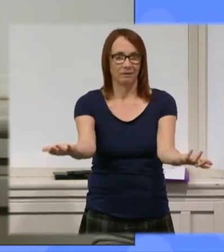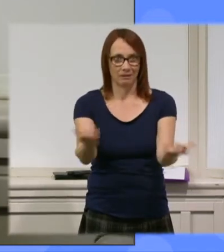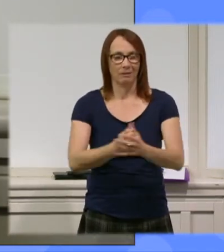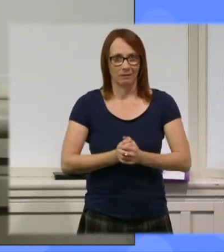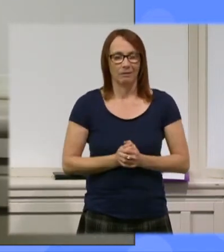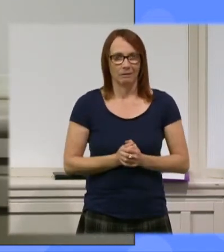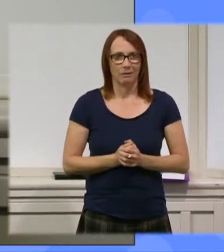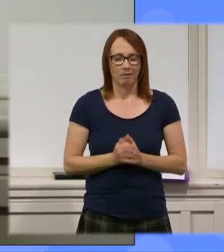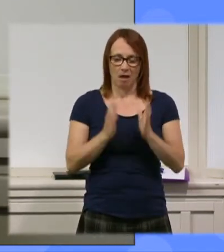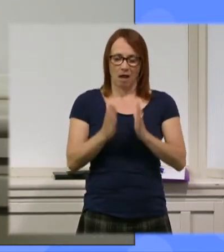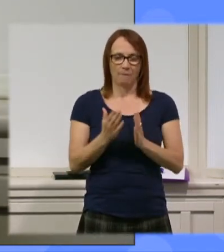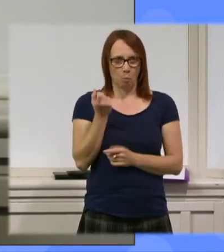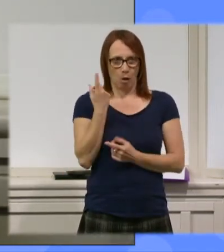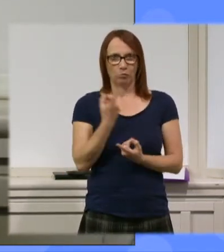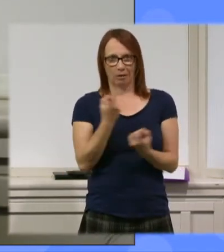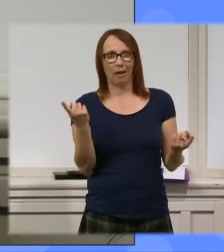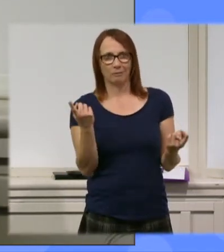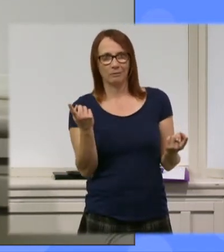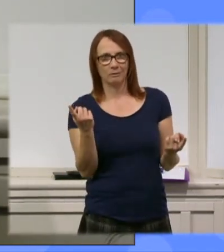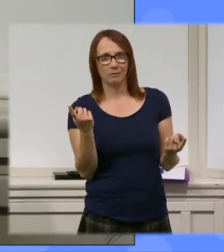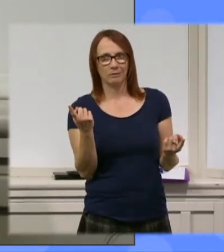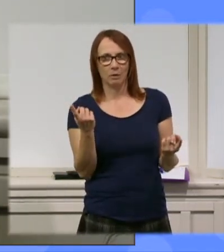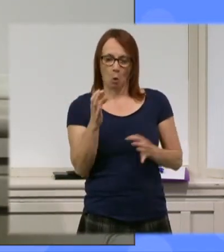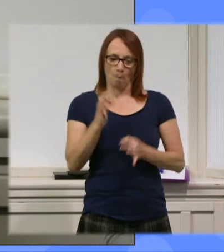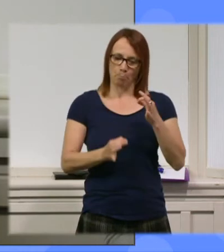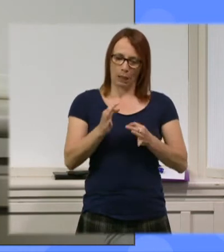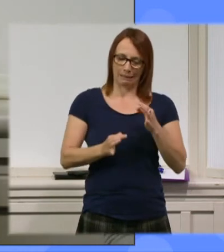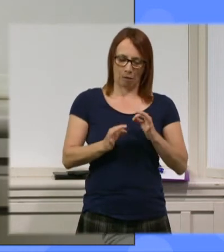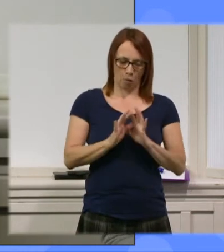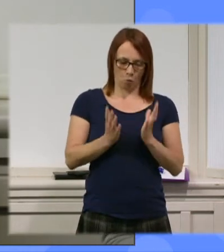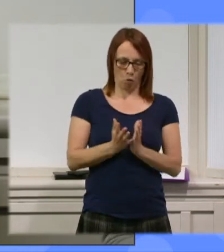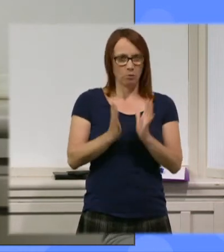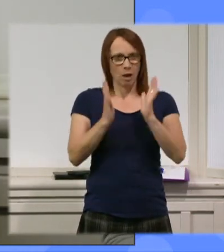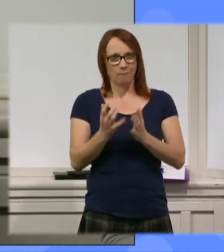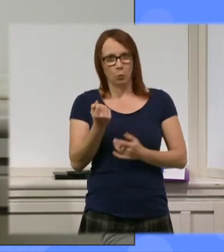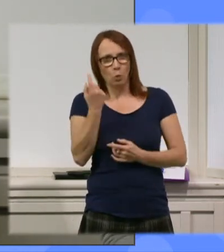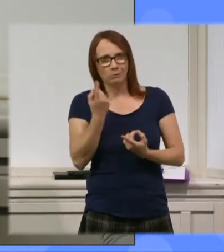there needs to be more understanding in the political realm about the importance